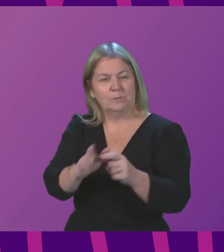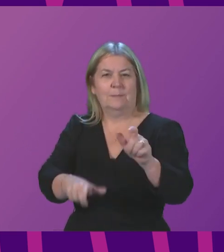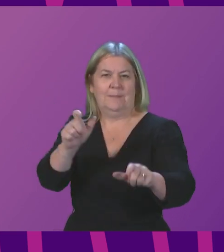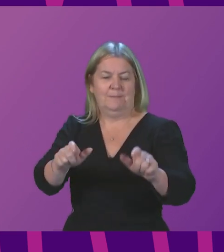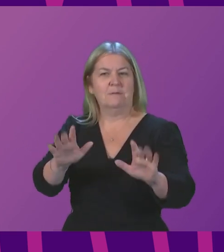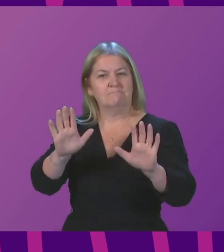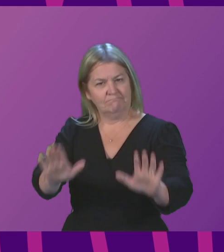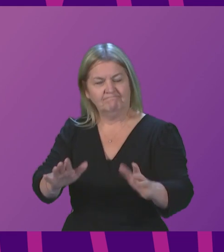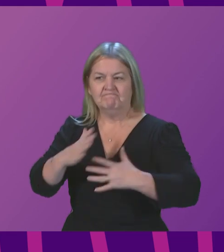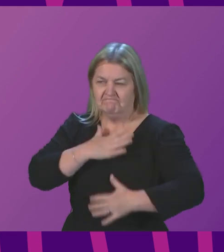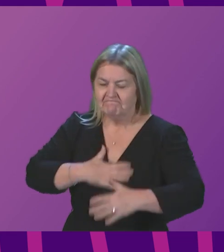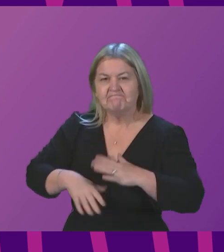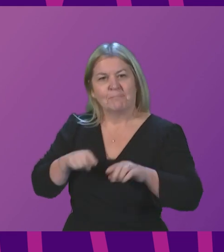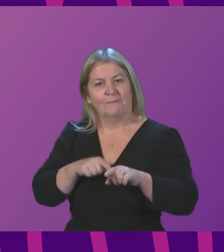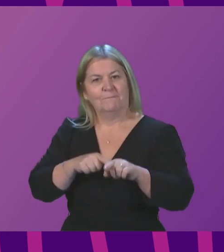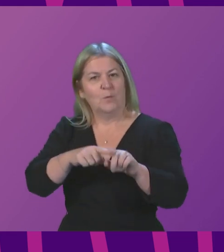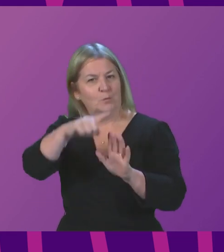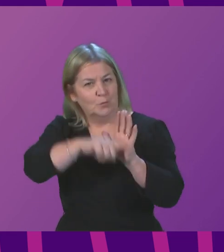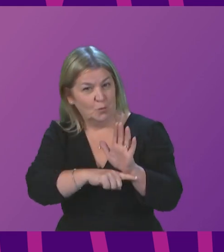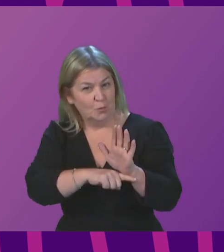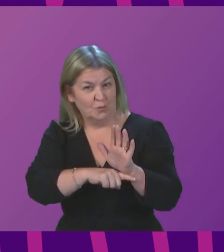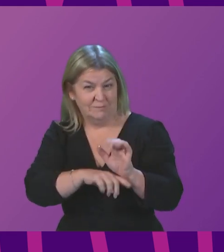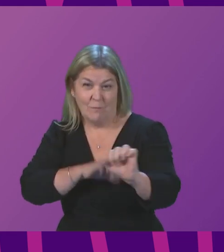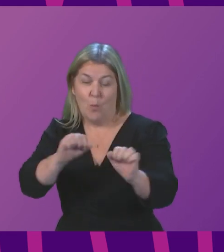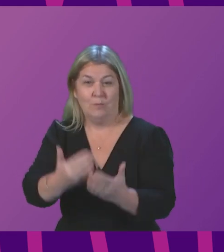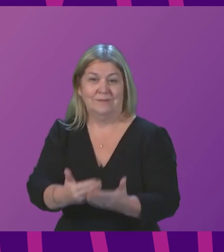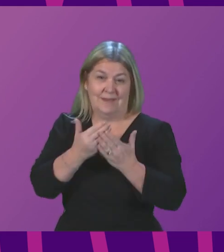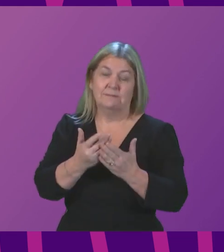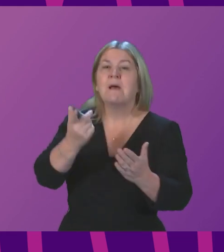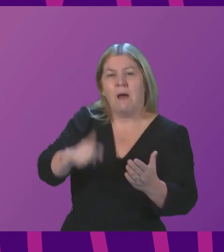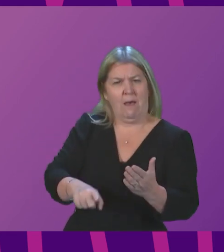their own safety, the safety of their loved ones and the country as a whole.